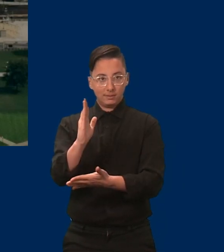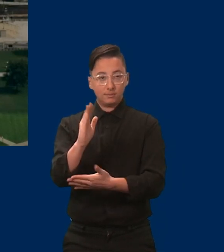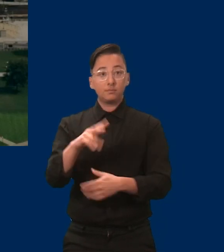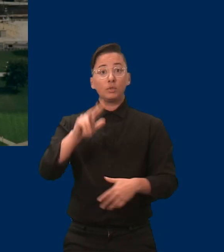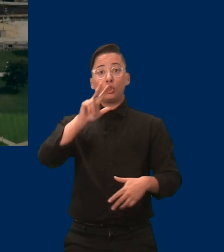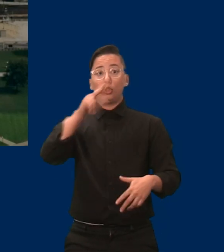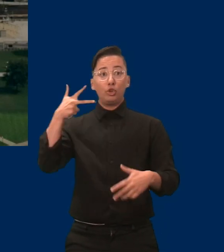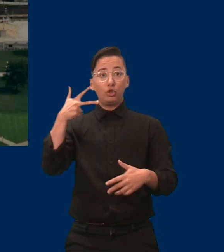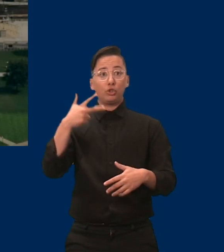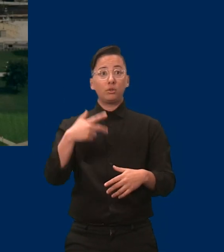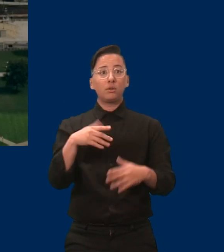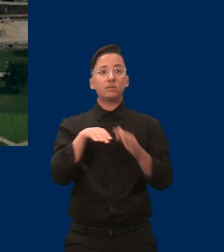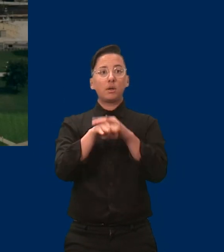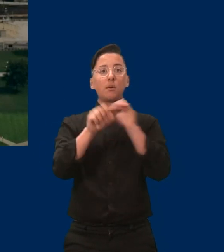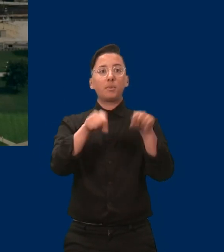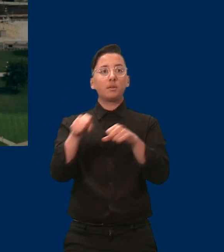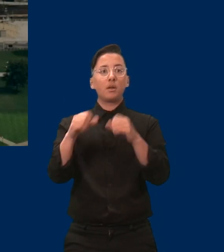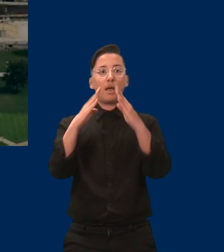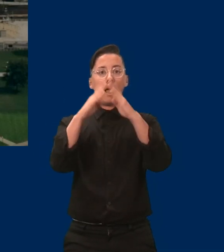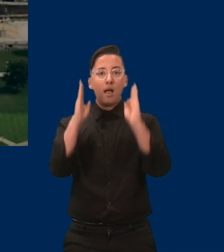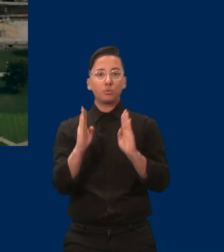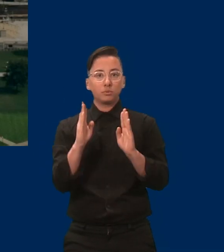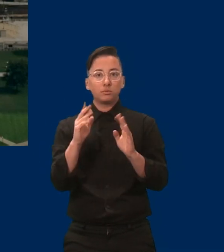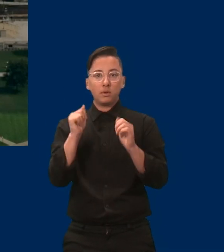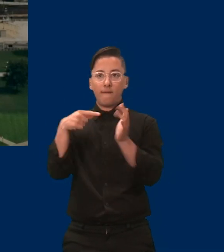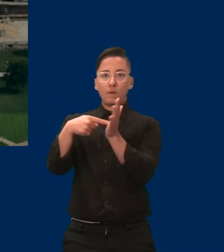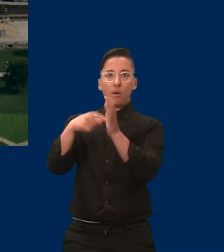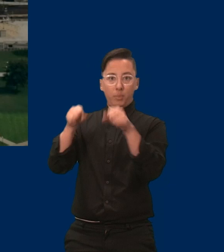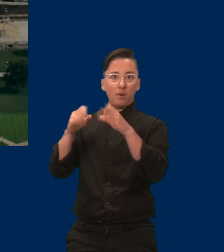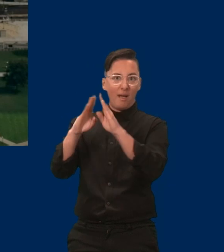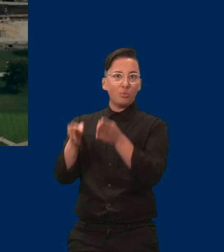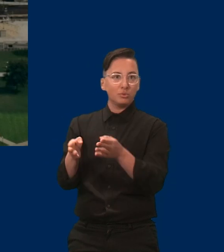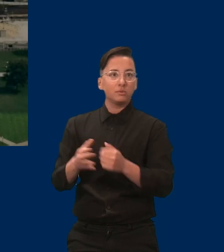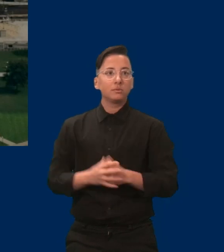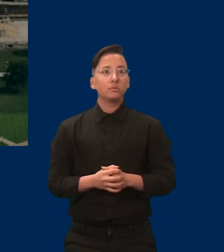And number four was the home care and PCAs.